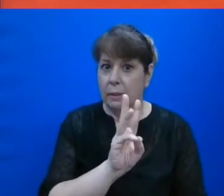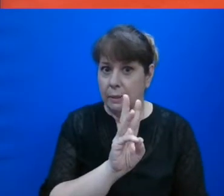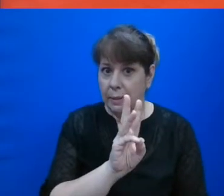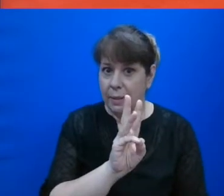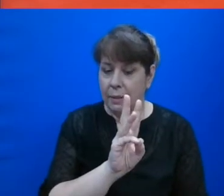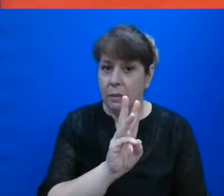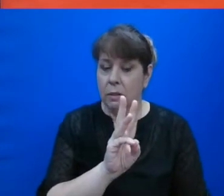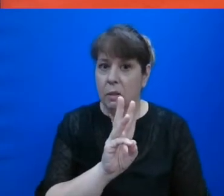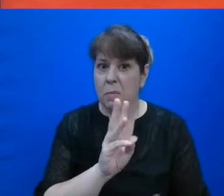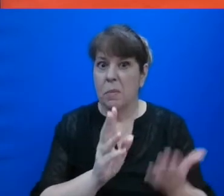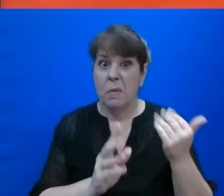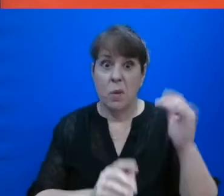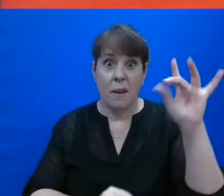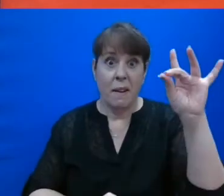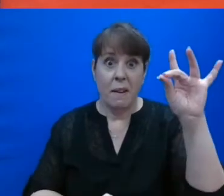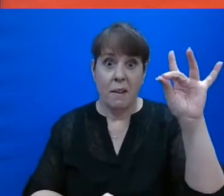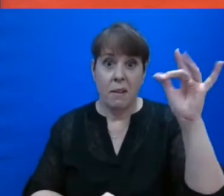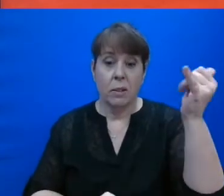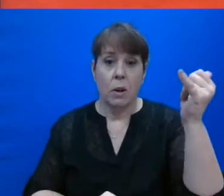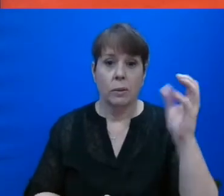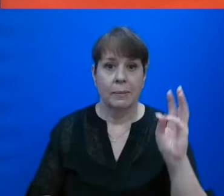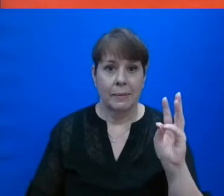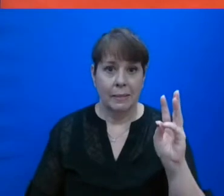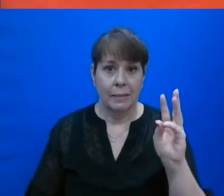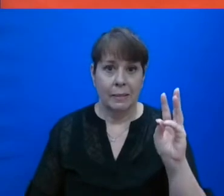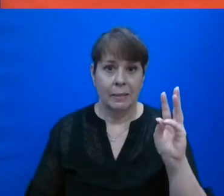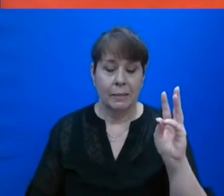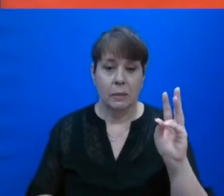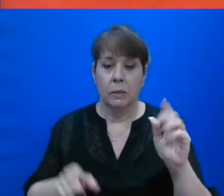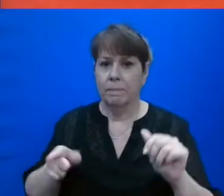DRAGONFLIES, AND WE STILL HAVE SEVEN GRASSHOPPERS.